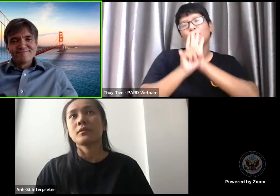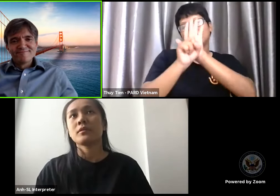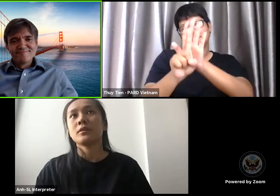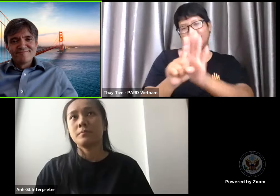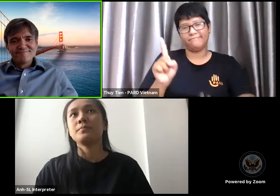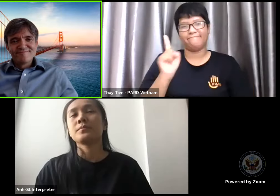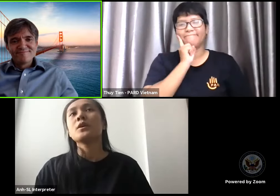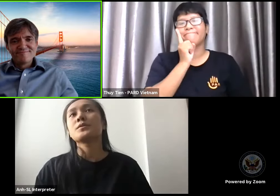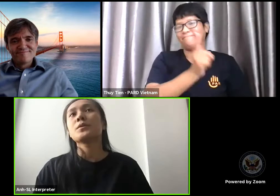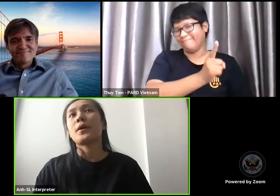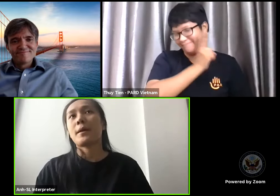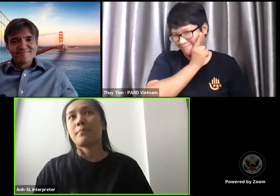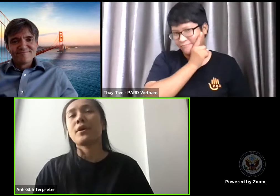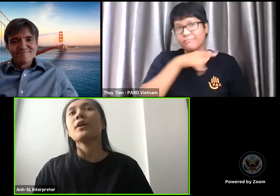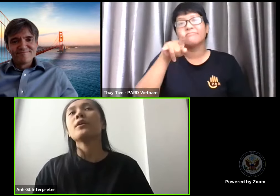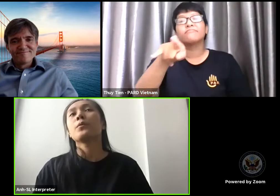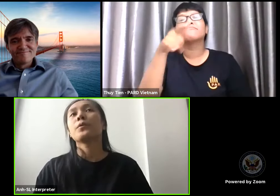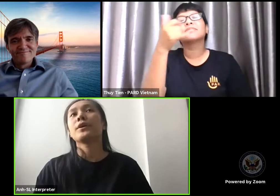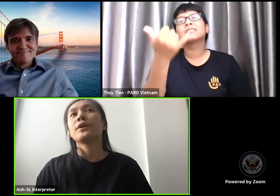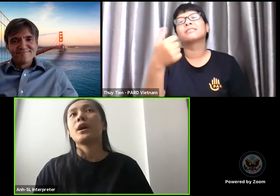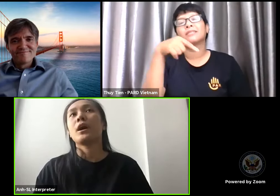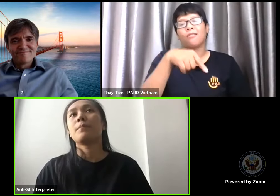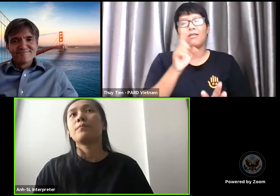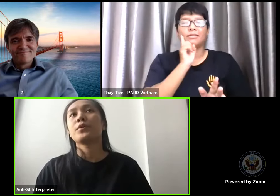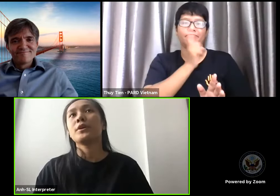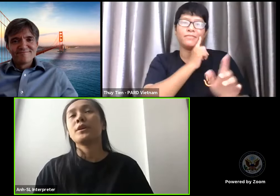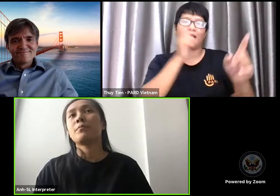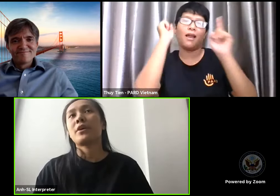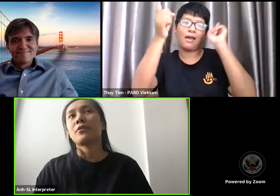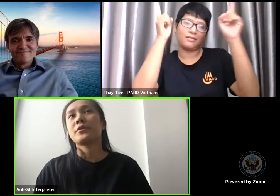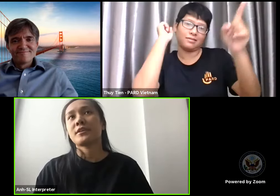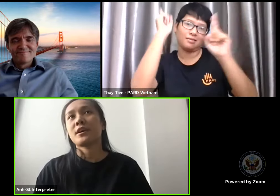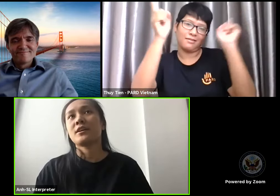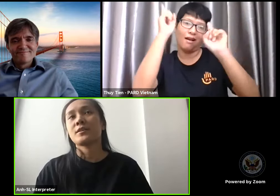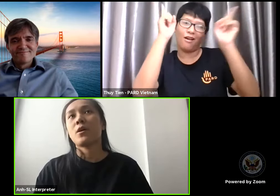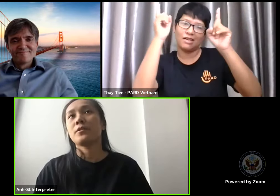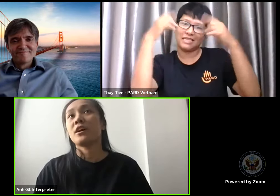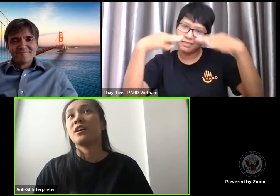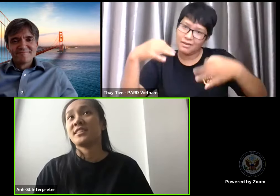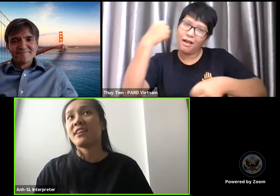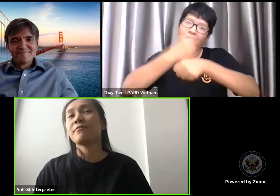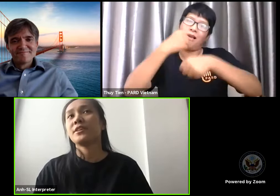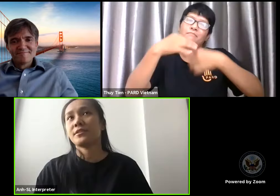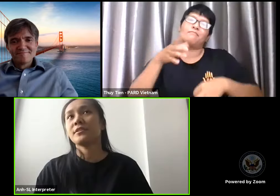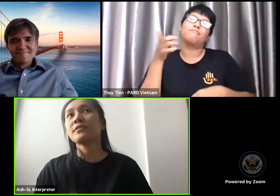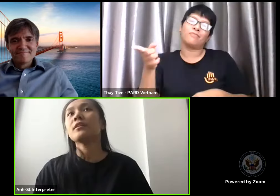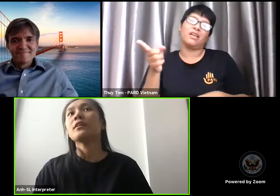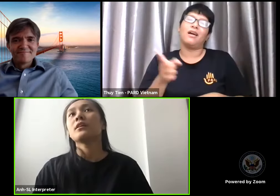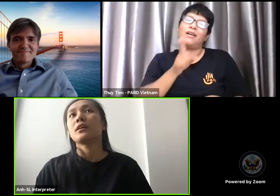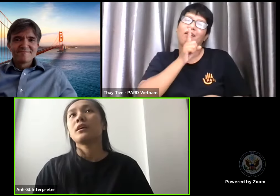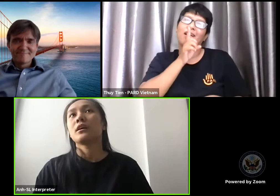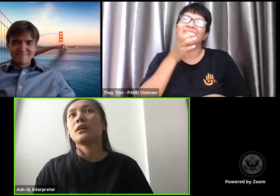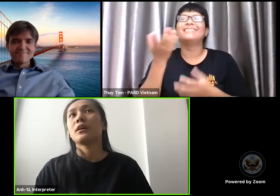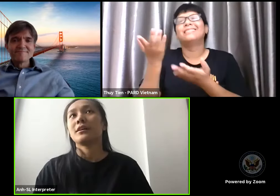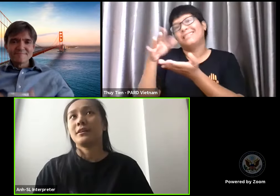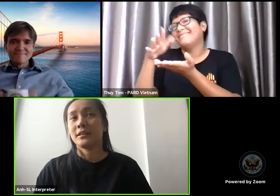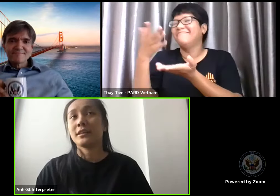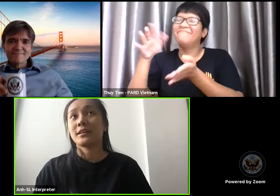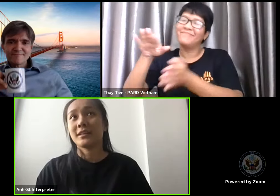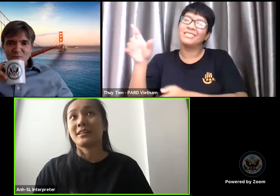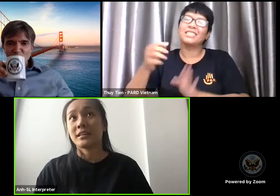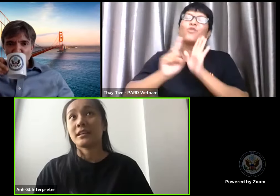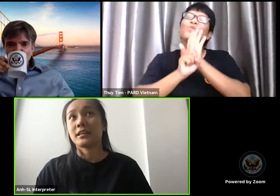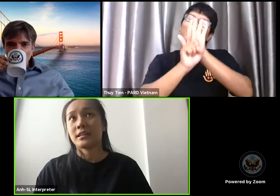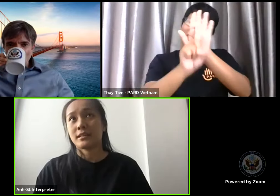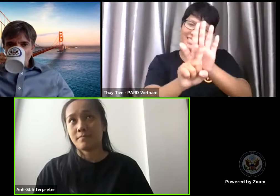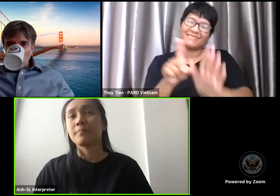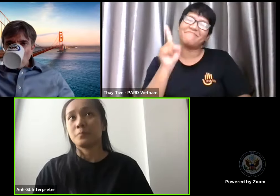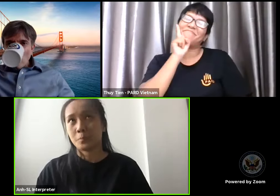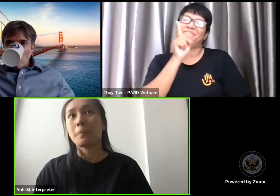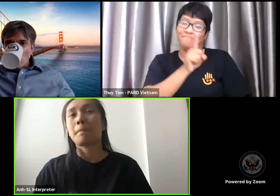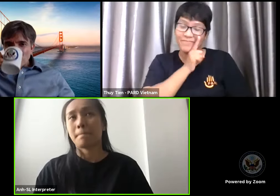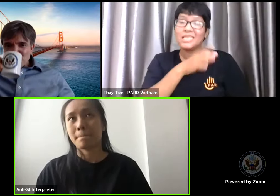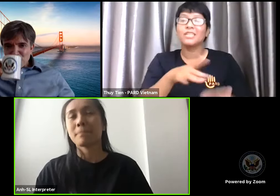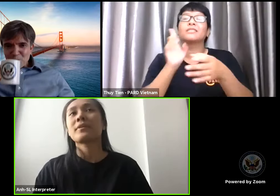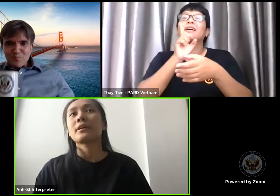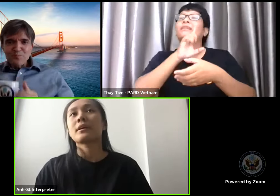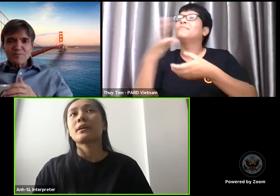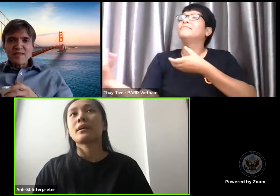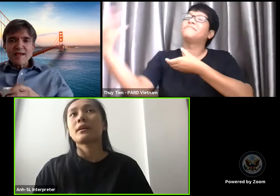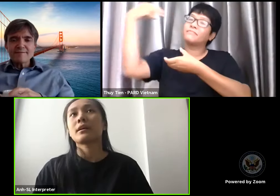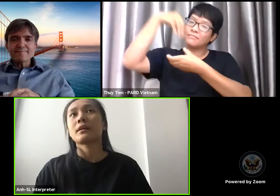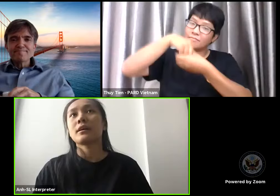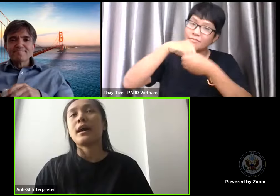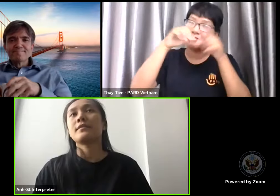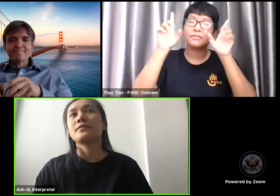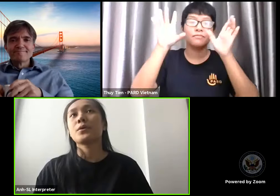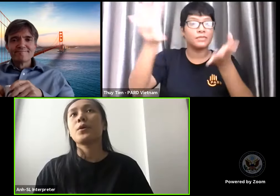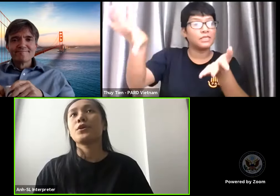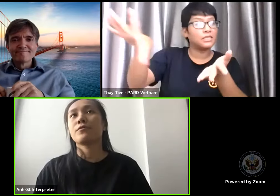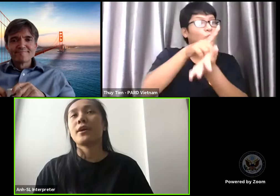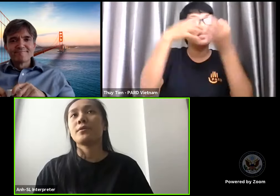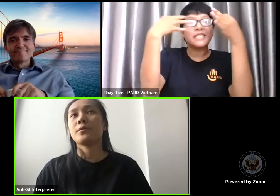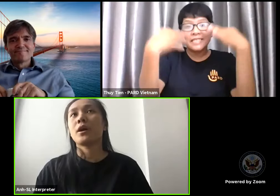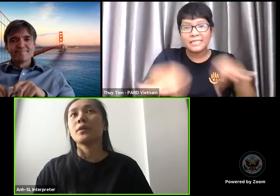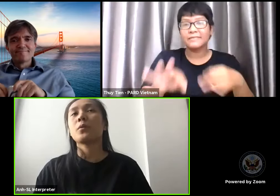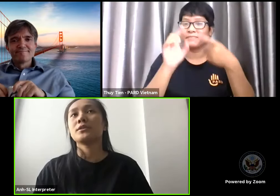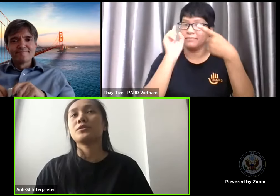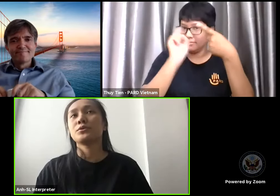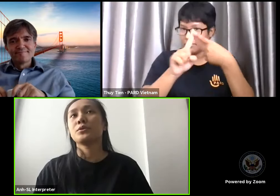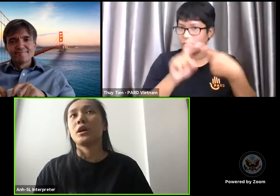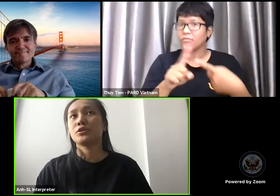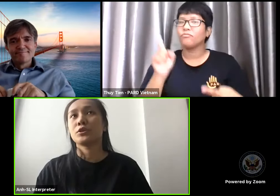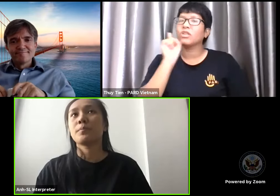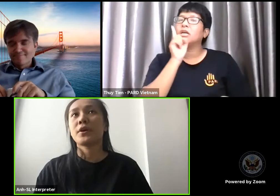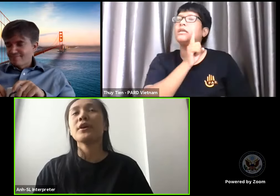[Anh] So, at PARD, we really prioritize on deaf leaders and so if anyone want to join PARD,